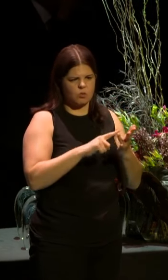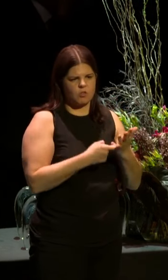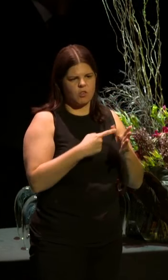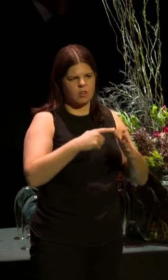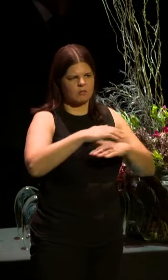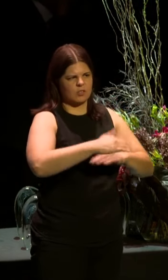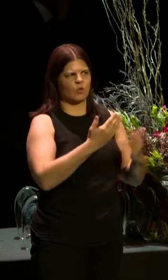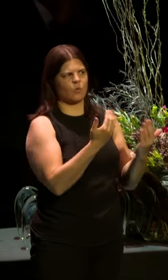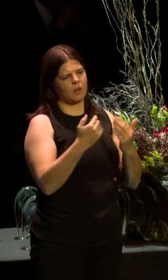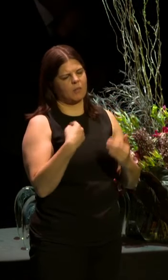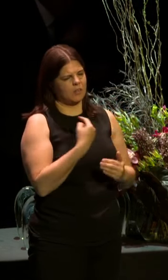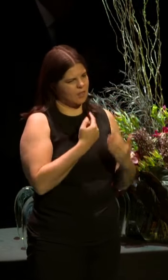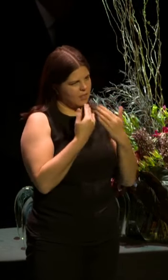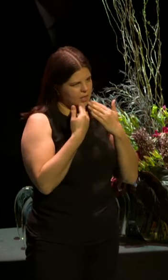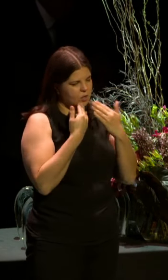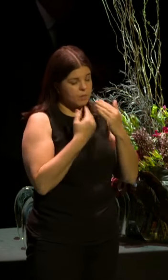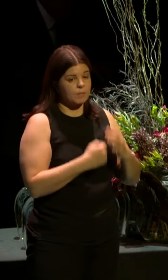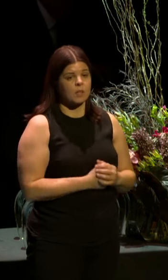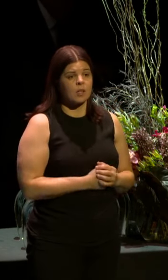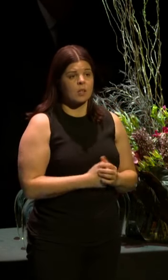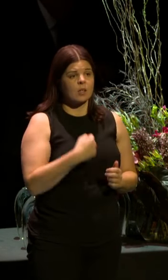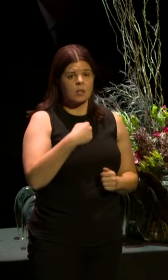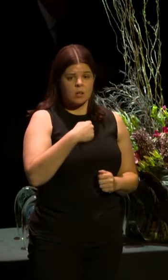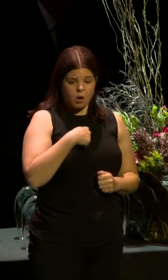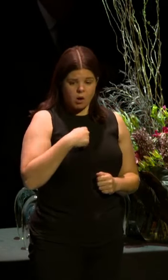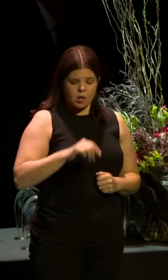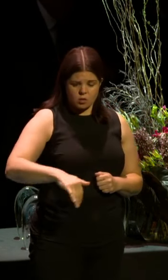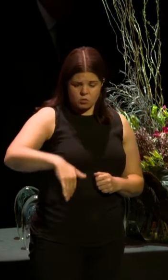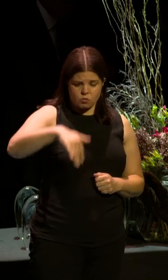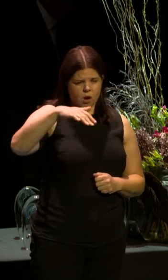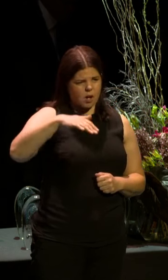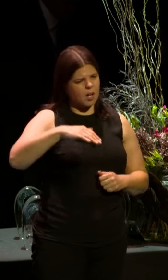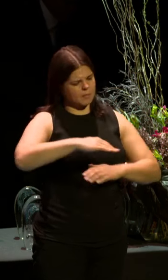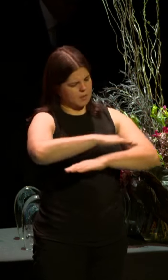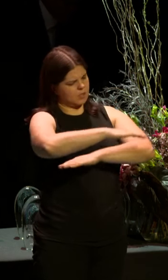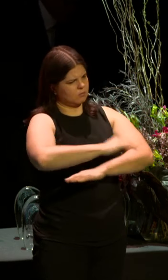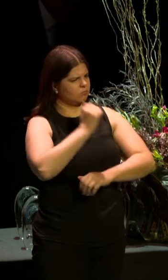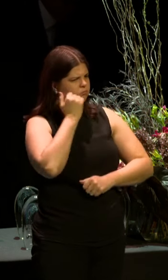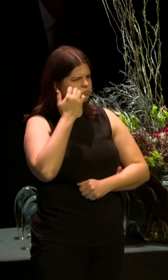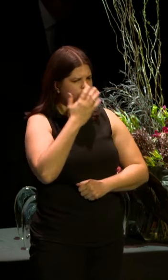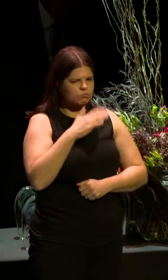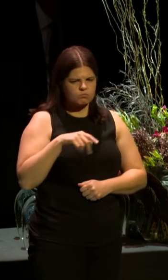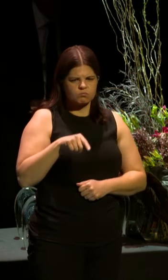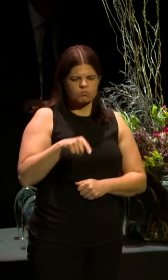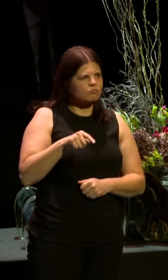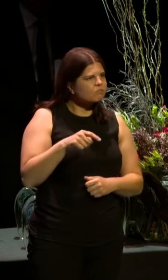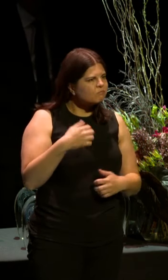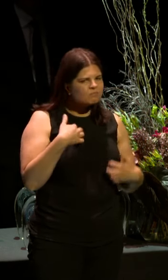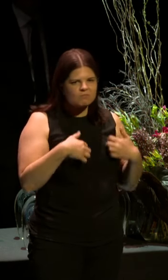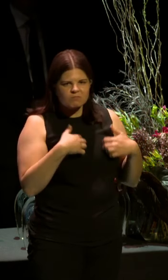I have practised and grown up on country with great joy and curiosity,